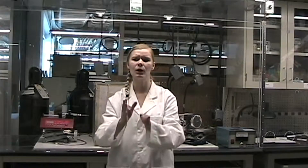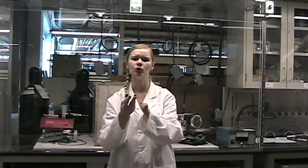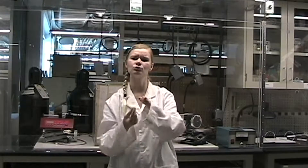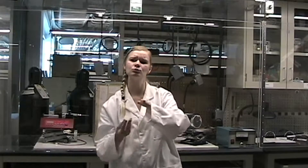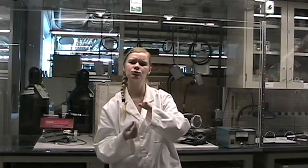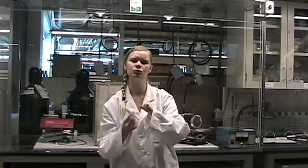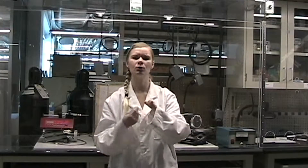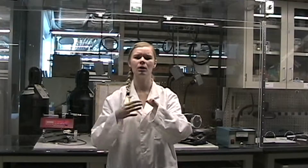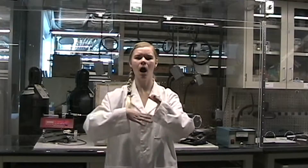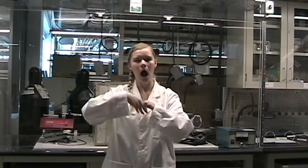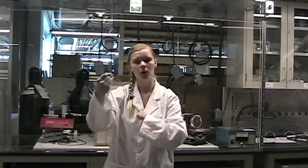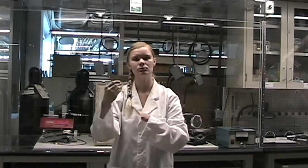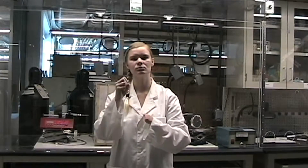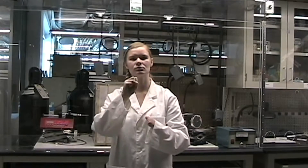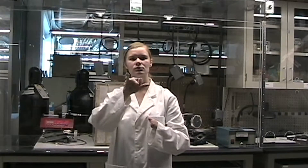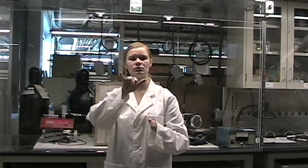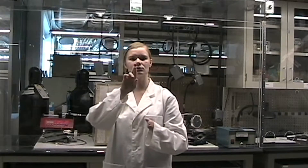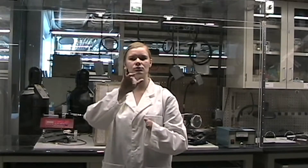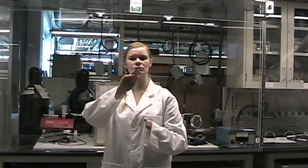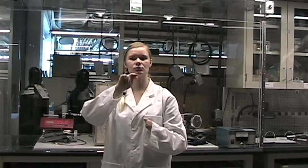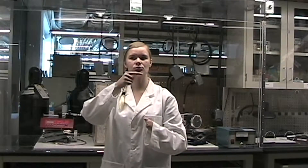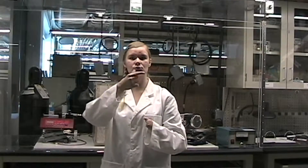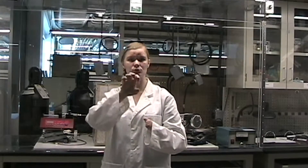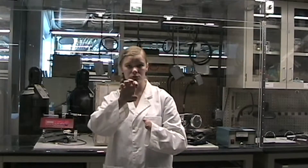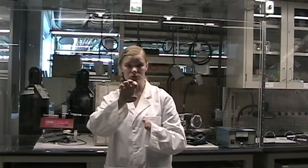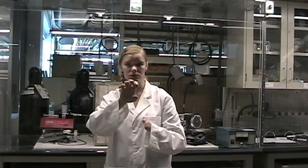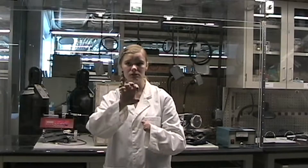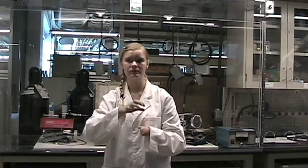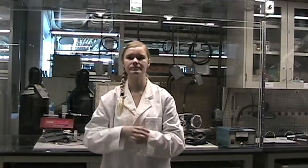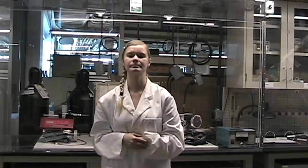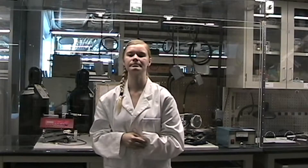It is used to push the solution out of the syringe.